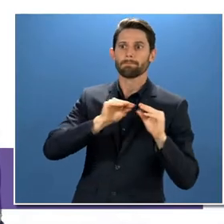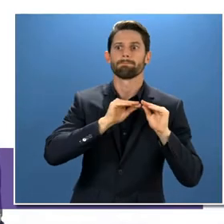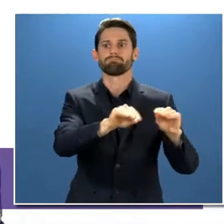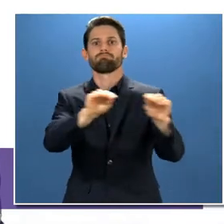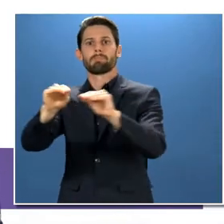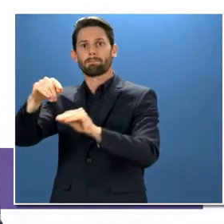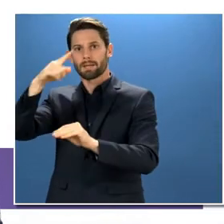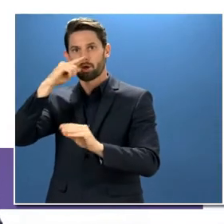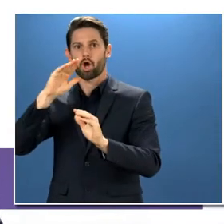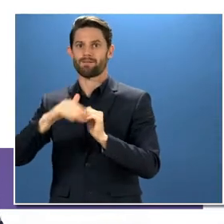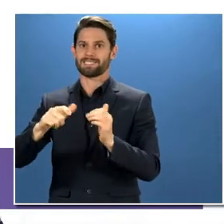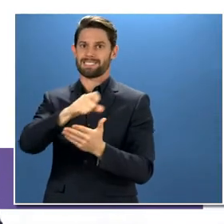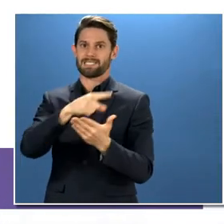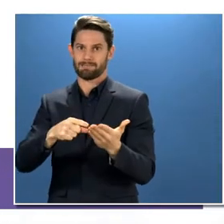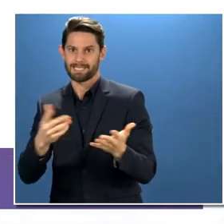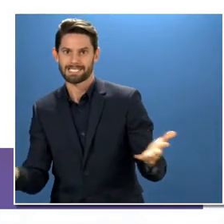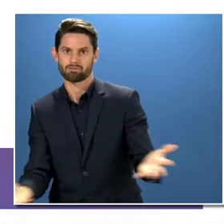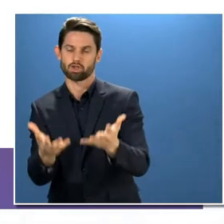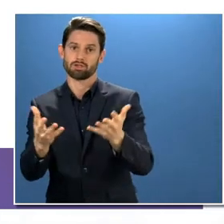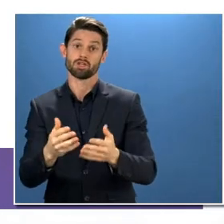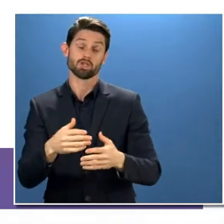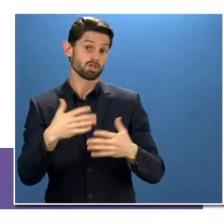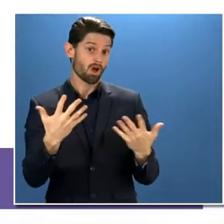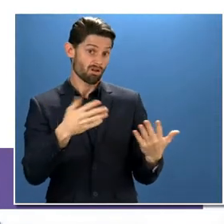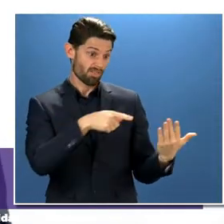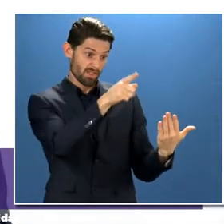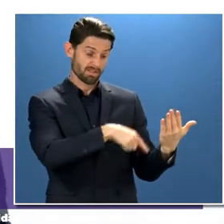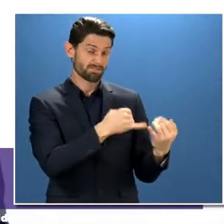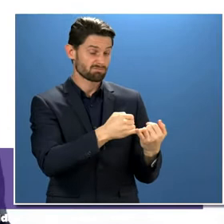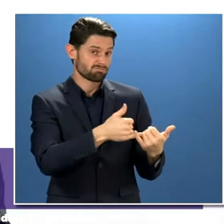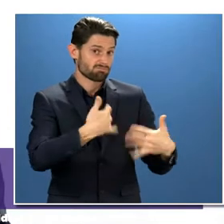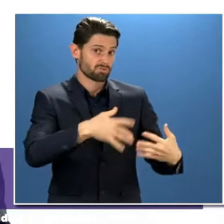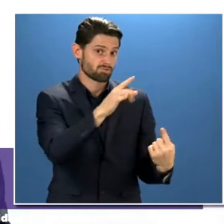for both discharging our human rights obligations but also as a touch stone as